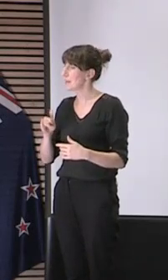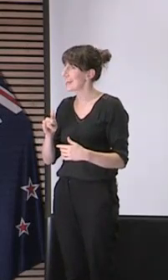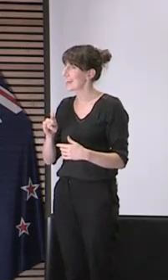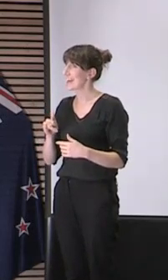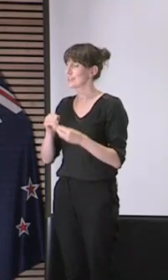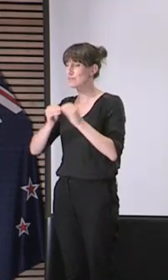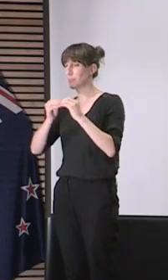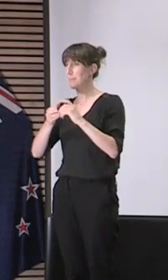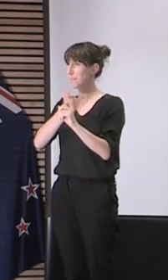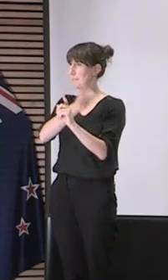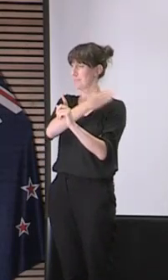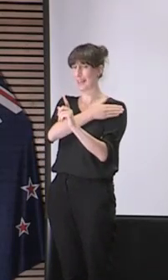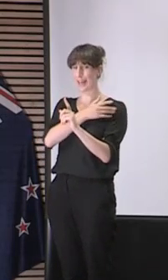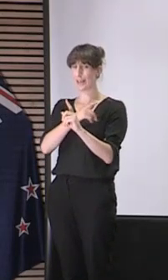been passed on always